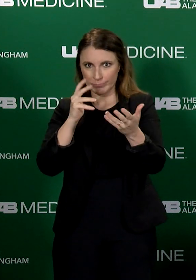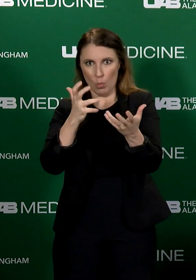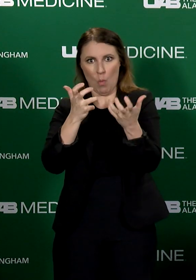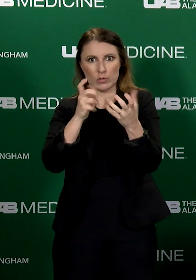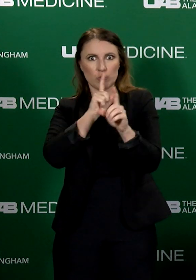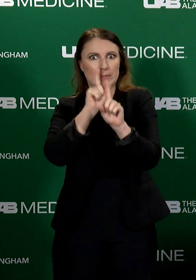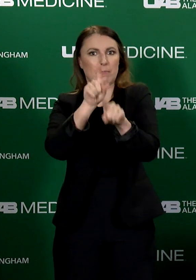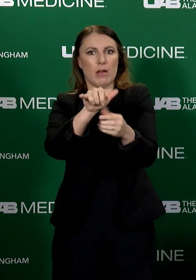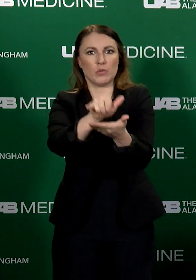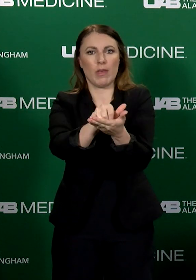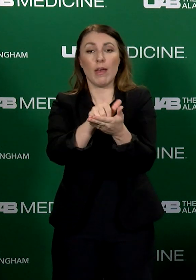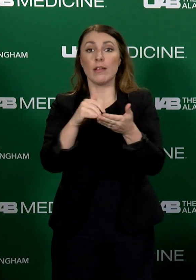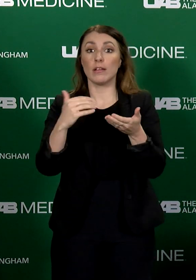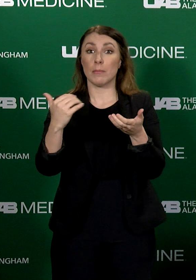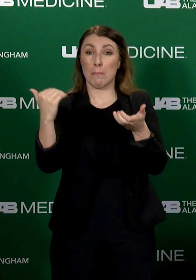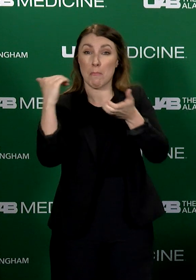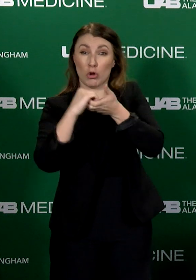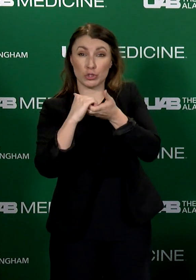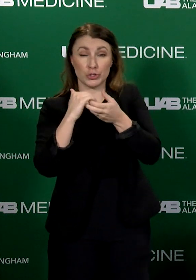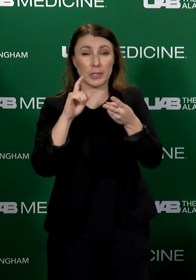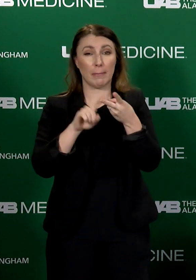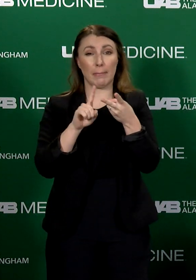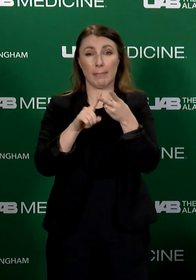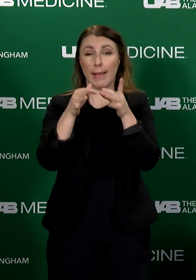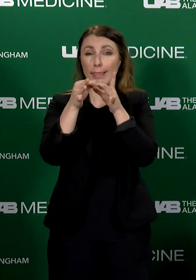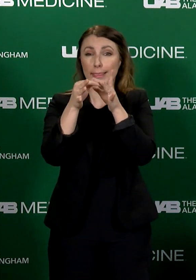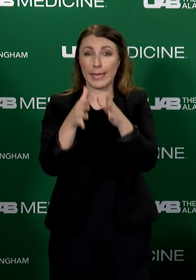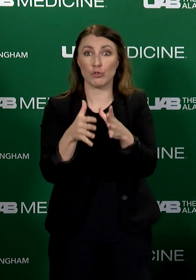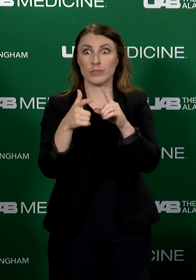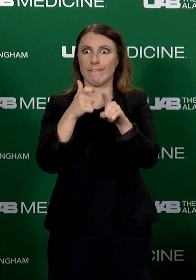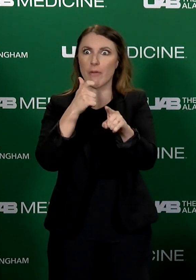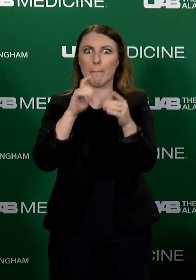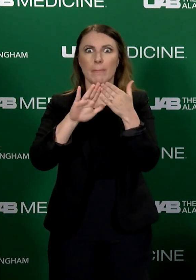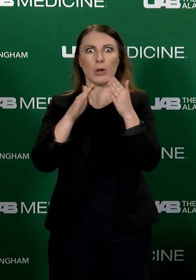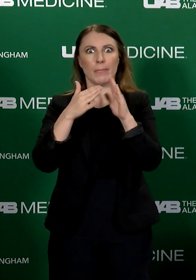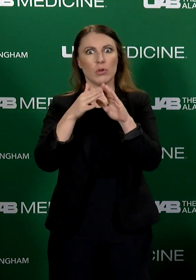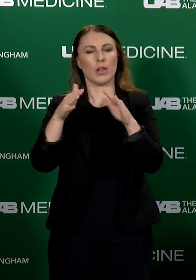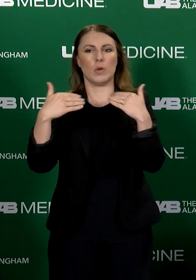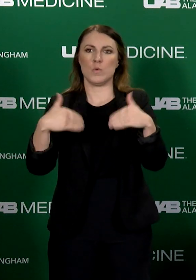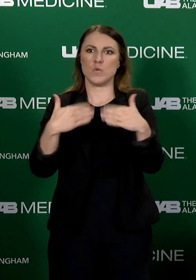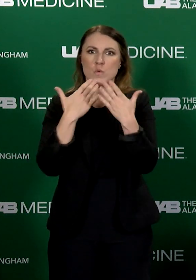leadership of the healthcare leaders in the community and all of us just working